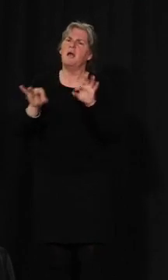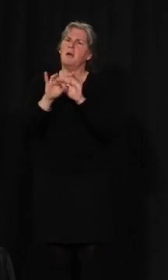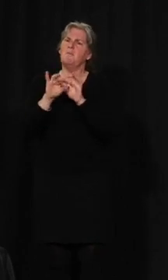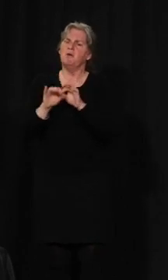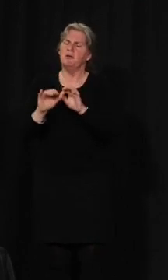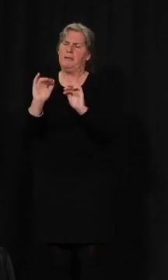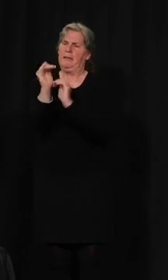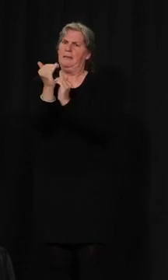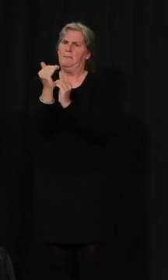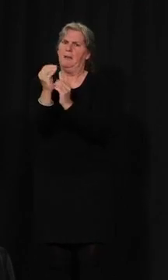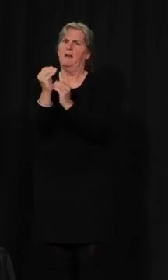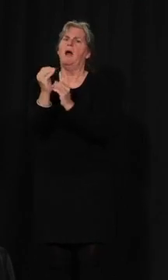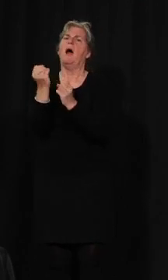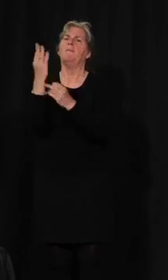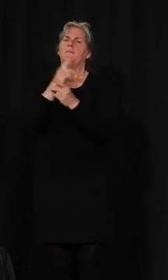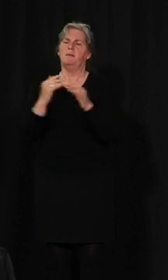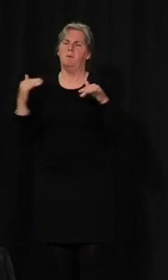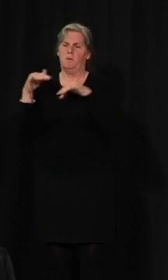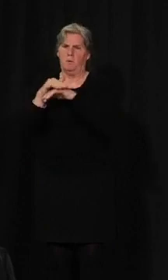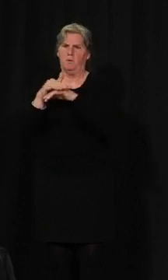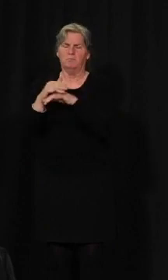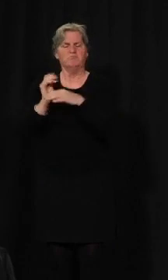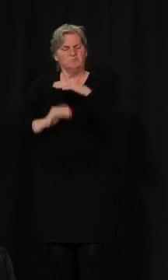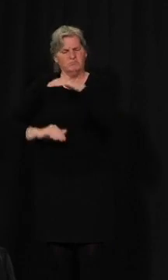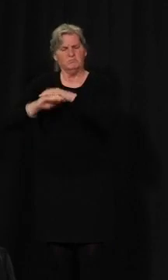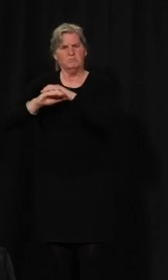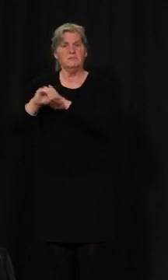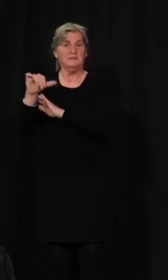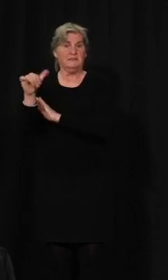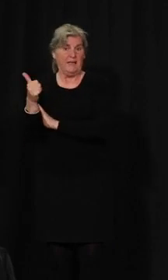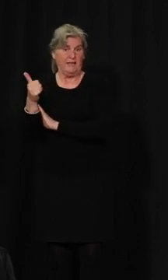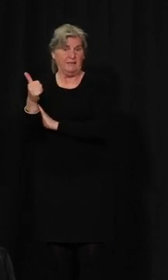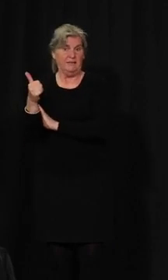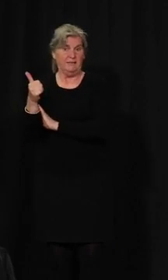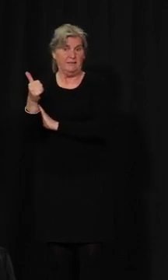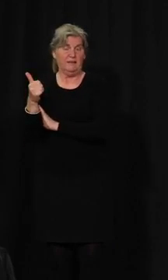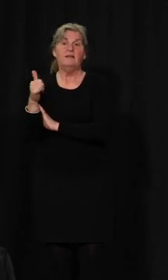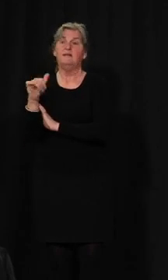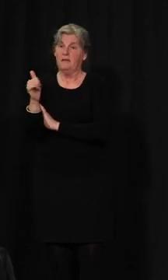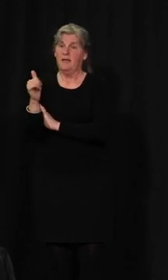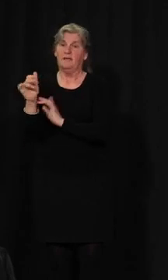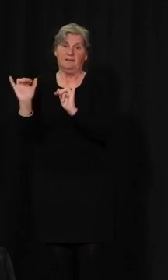infected in that gathering. Thus, our limit of ten -- 50